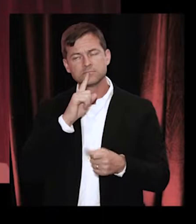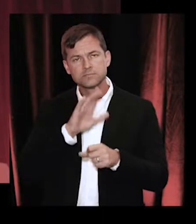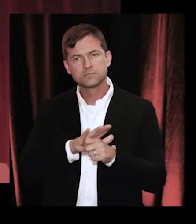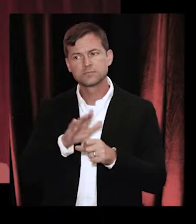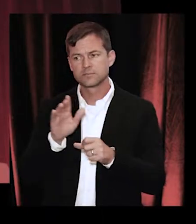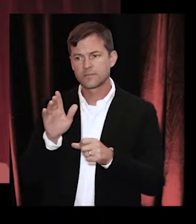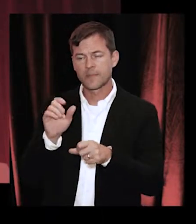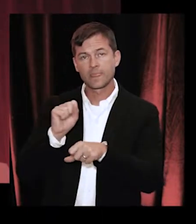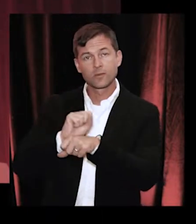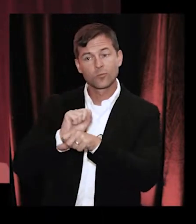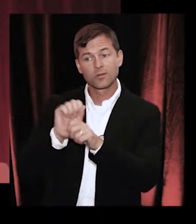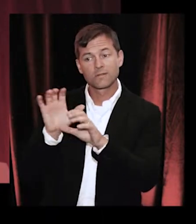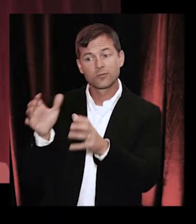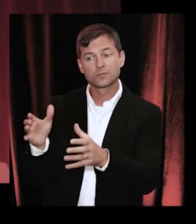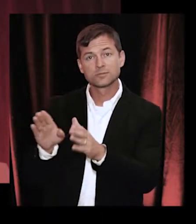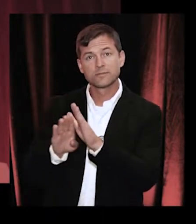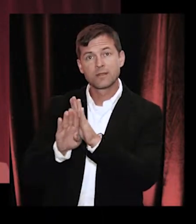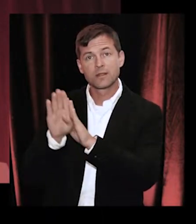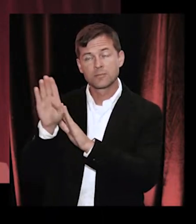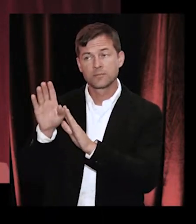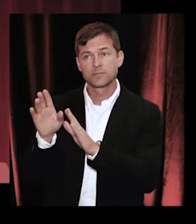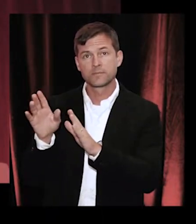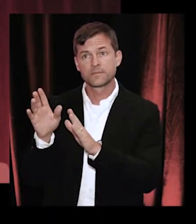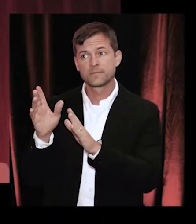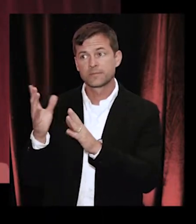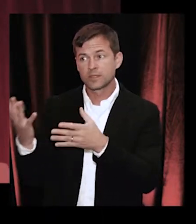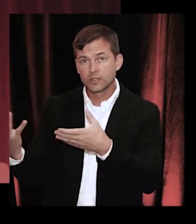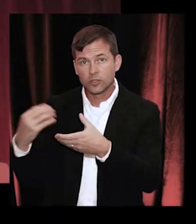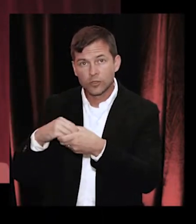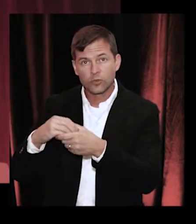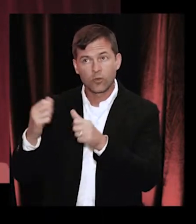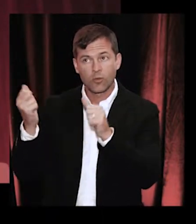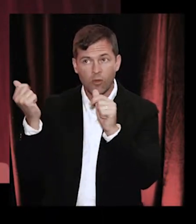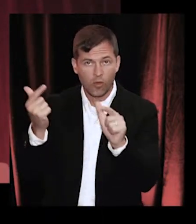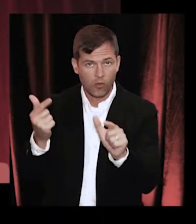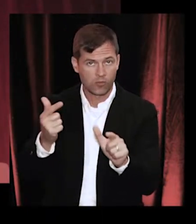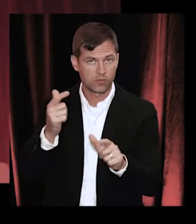development efforts include all Alabamians